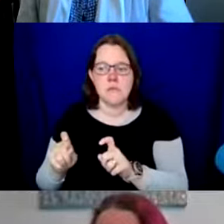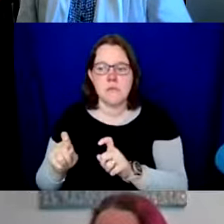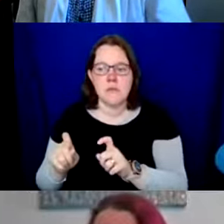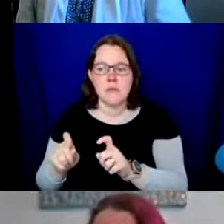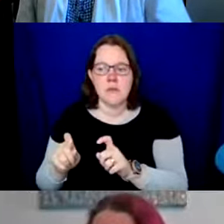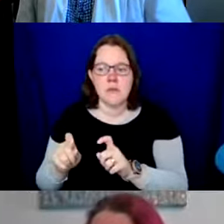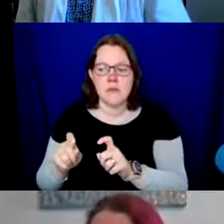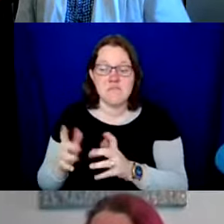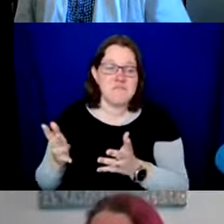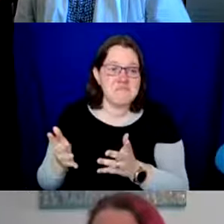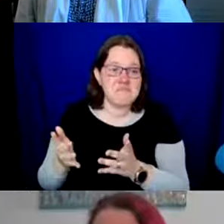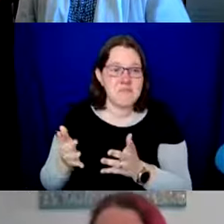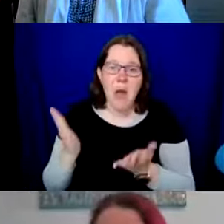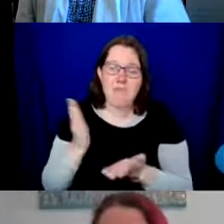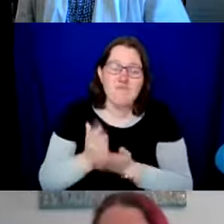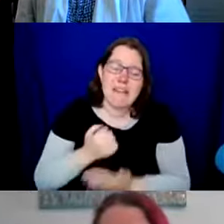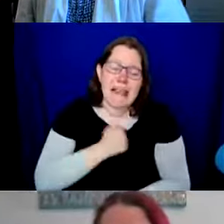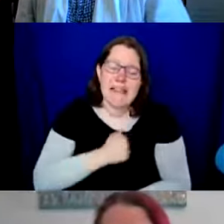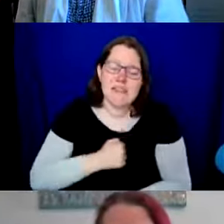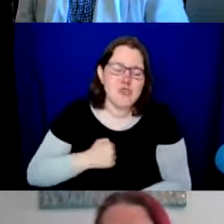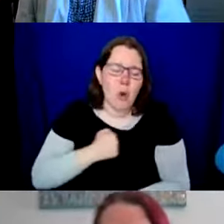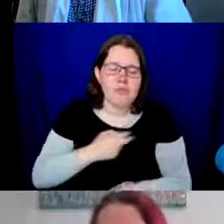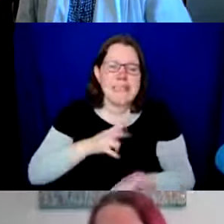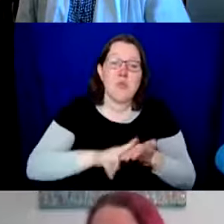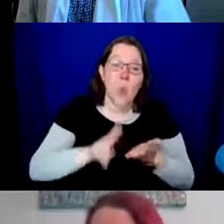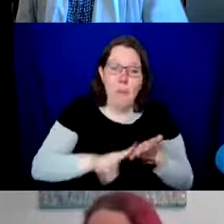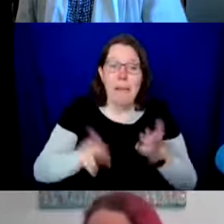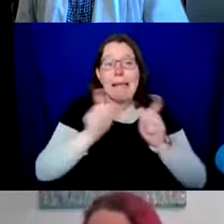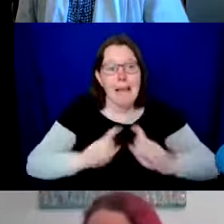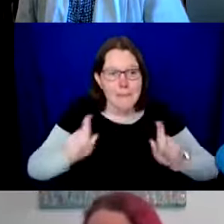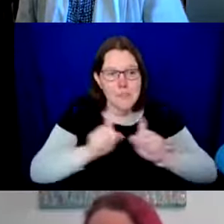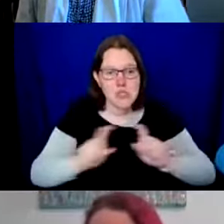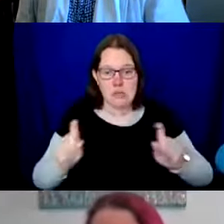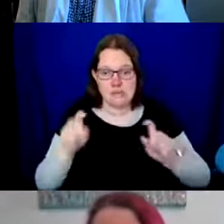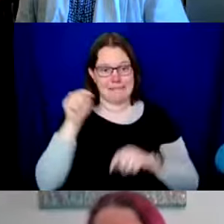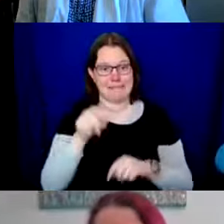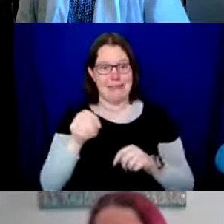so i'm sorry that we haven't got the captions actually on the zoom screen